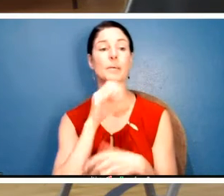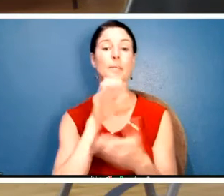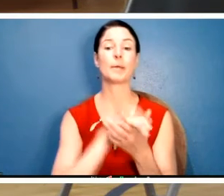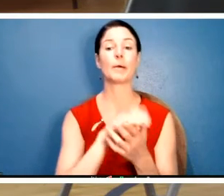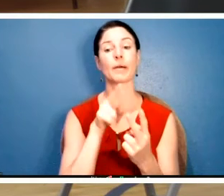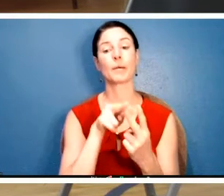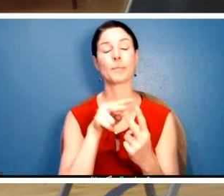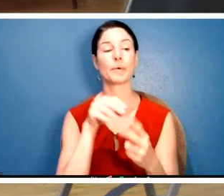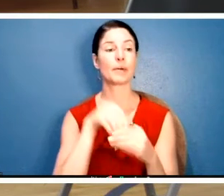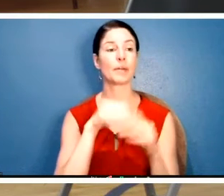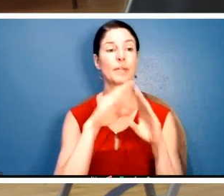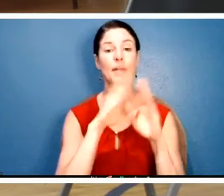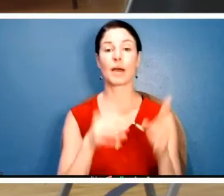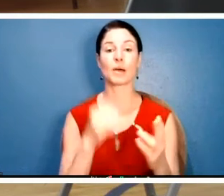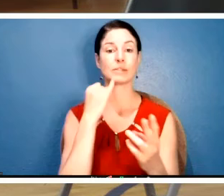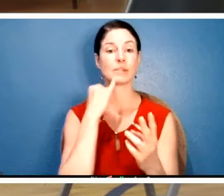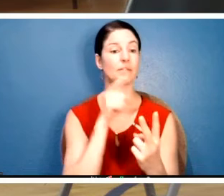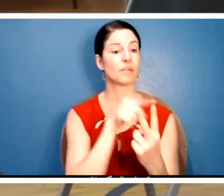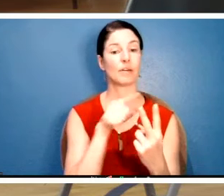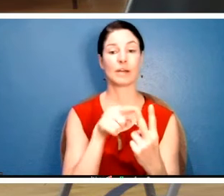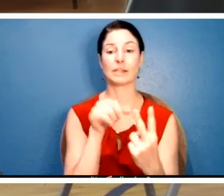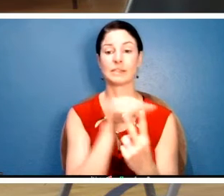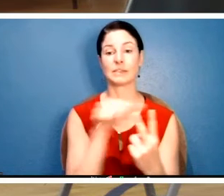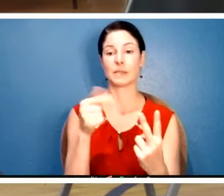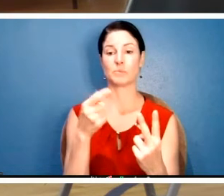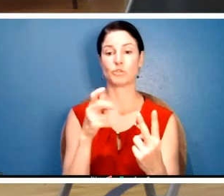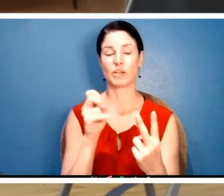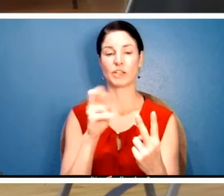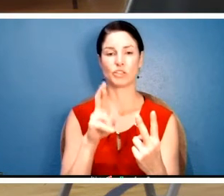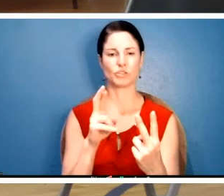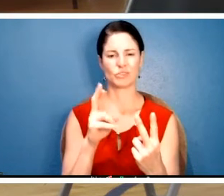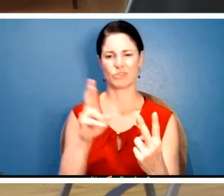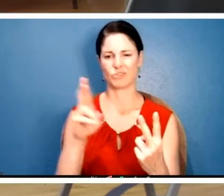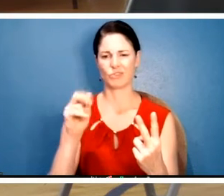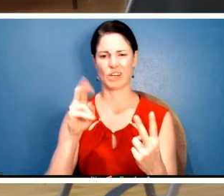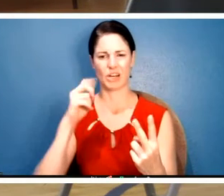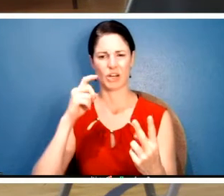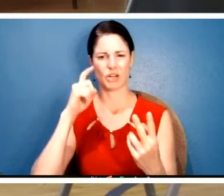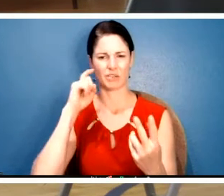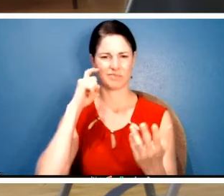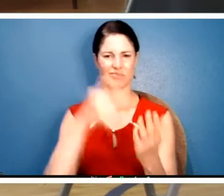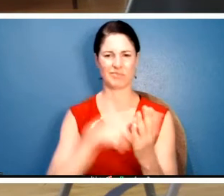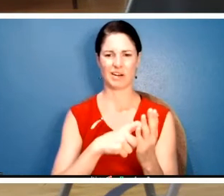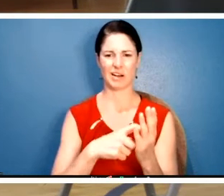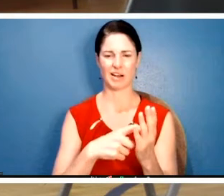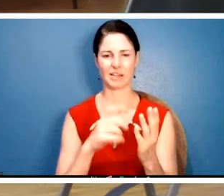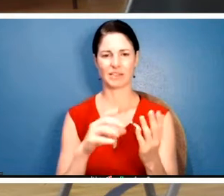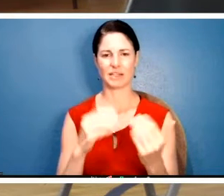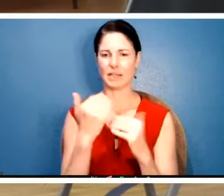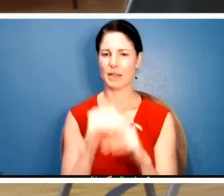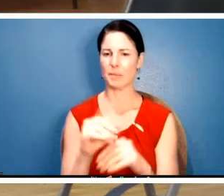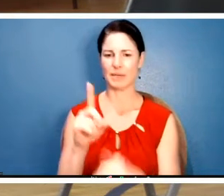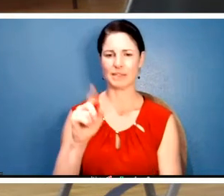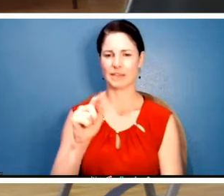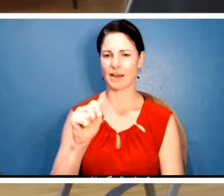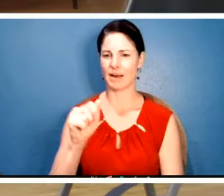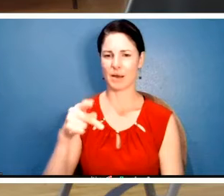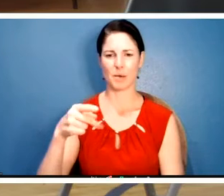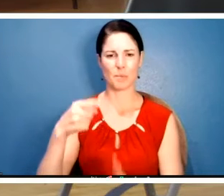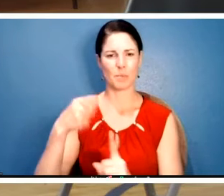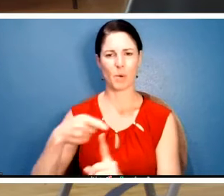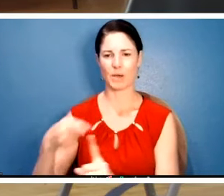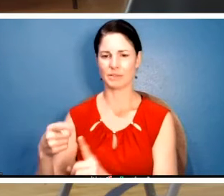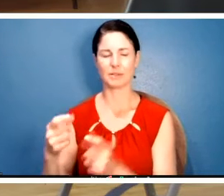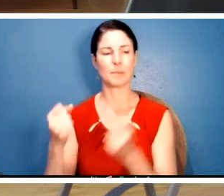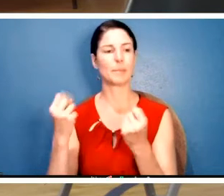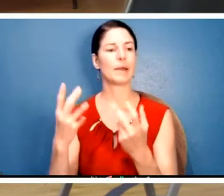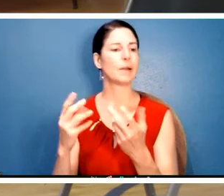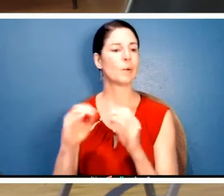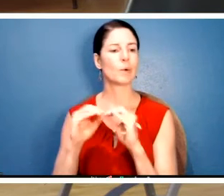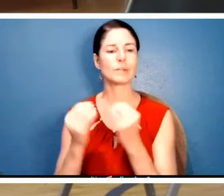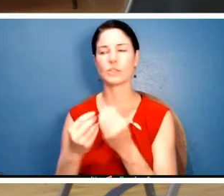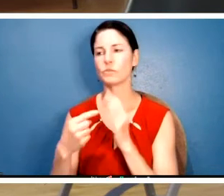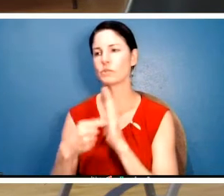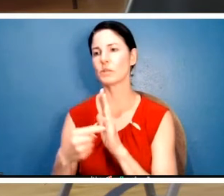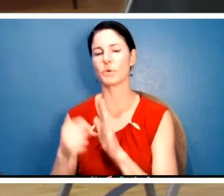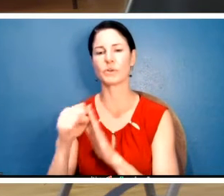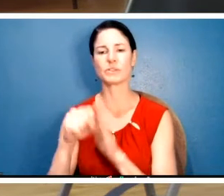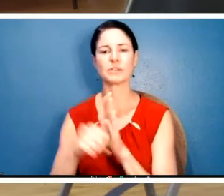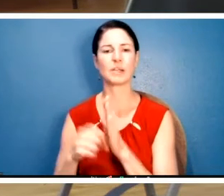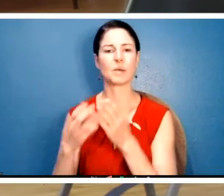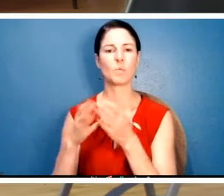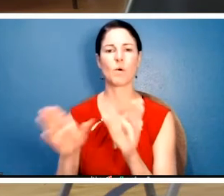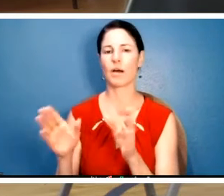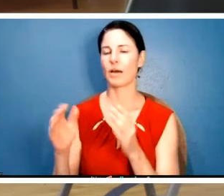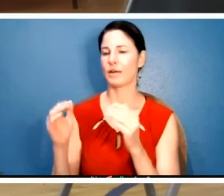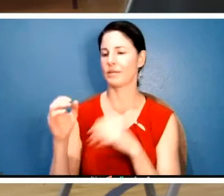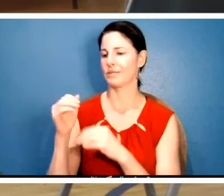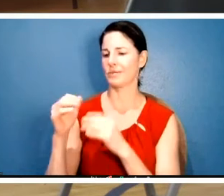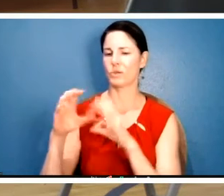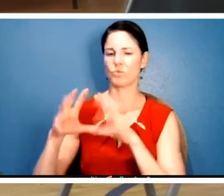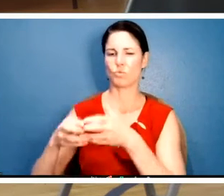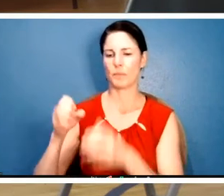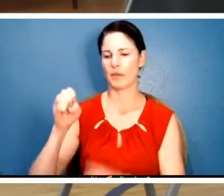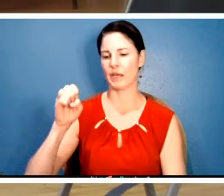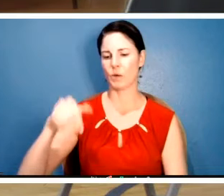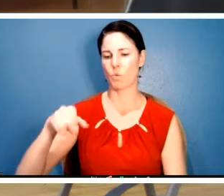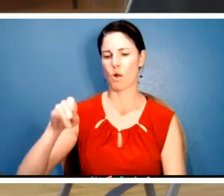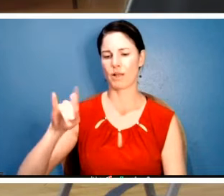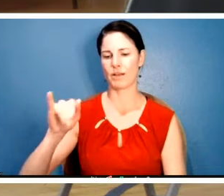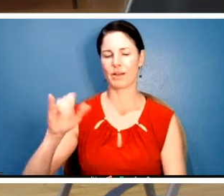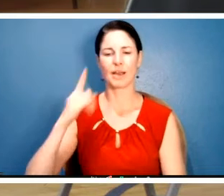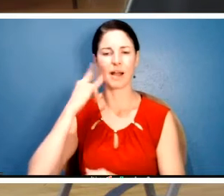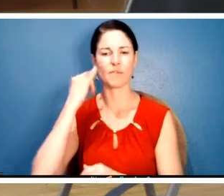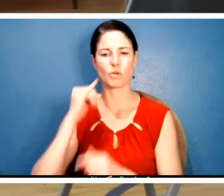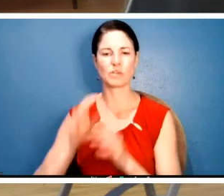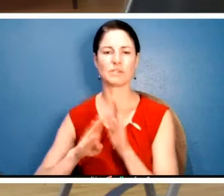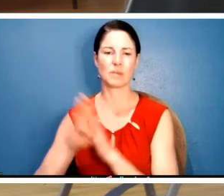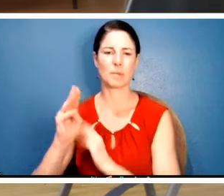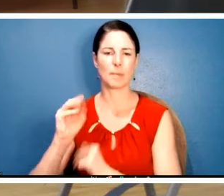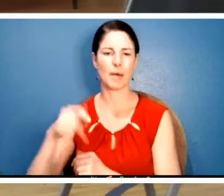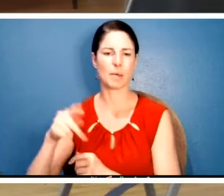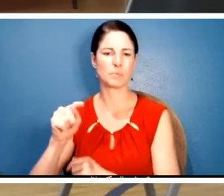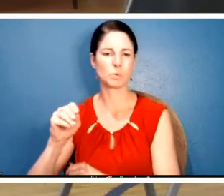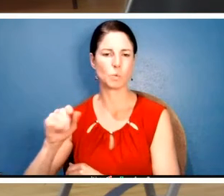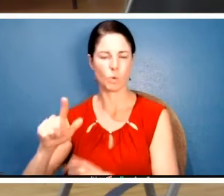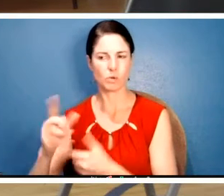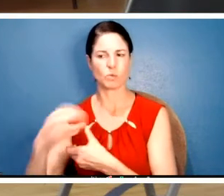If the two leaders of the household are of the same gender, but that is a limited data point on numerous organizations, including a important statewide advocacy group equality California has been developing a mapping tool to incorporate lots of other data.